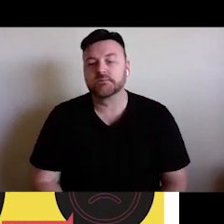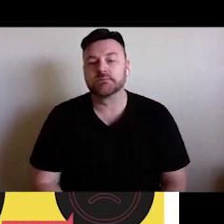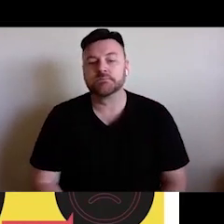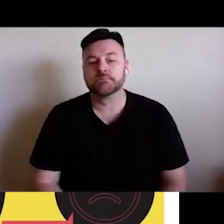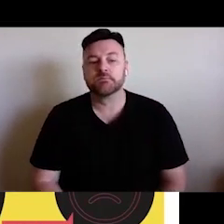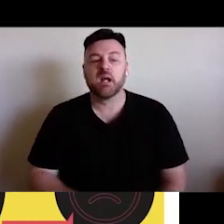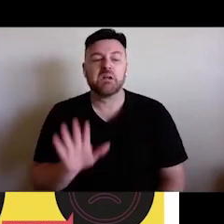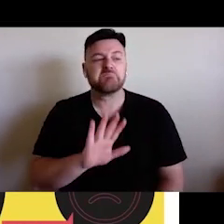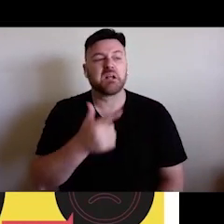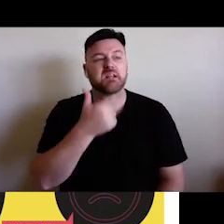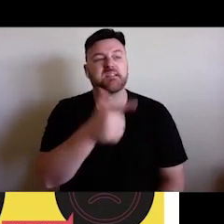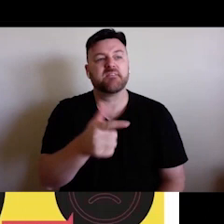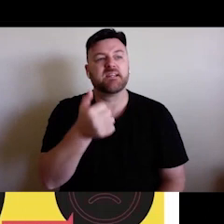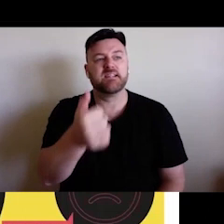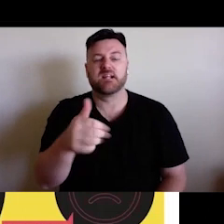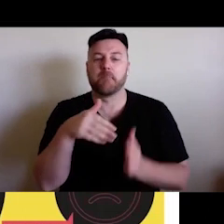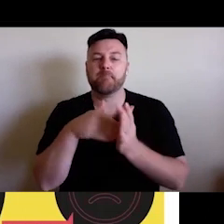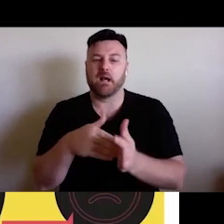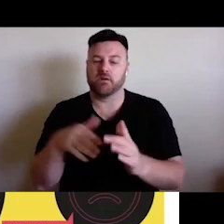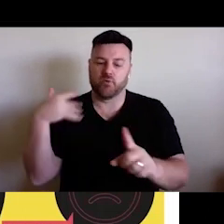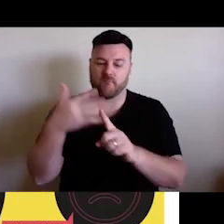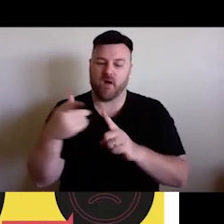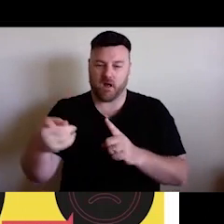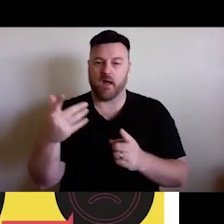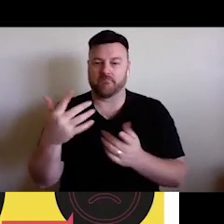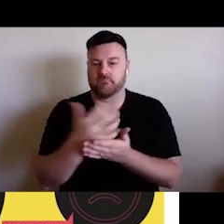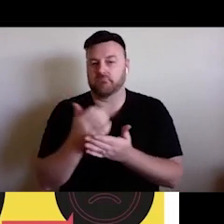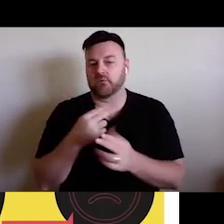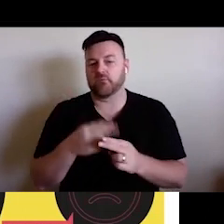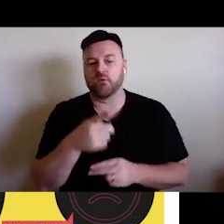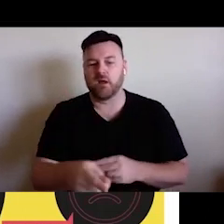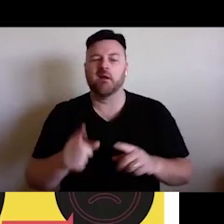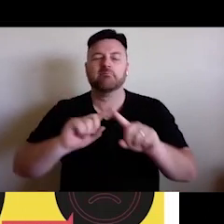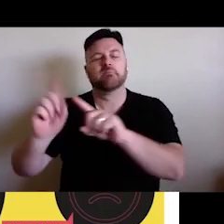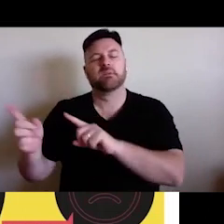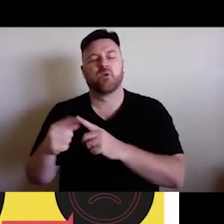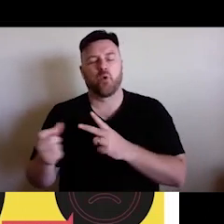Cultural Fund as well. All of those platforms charge about 5% of the